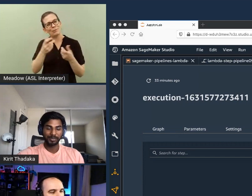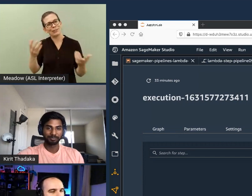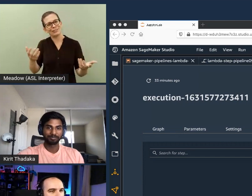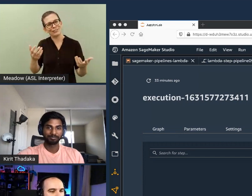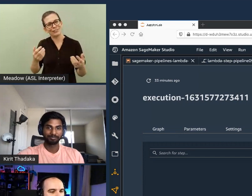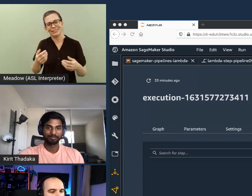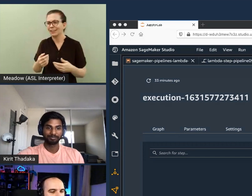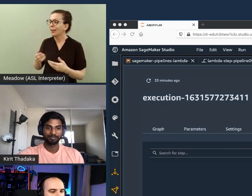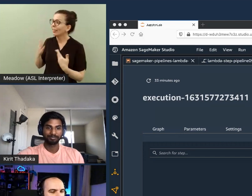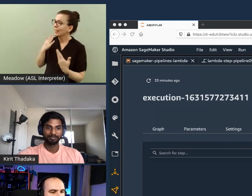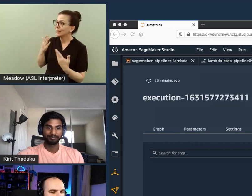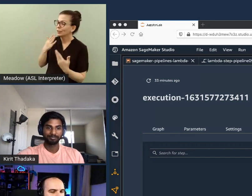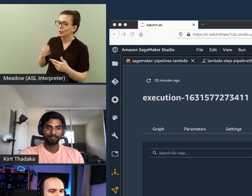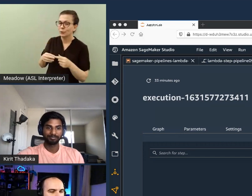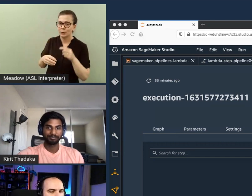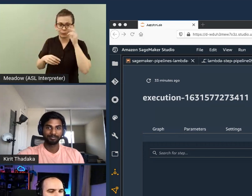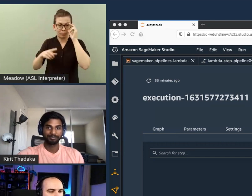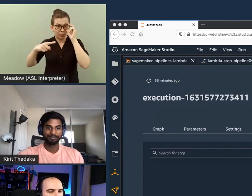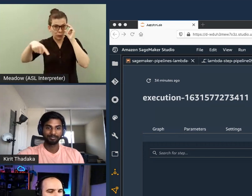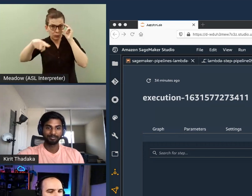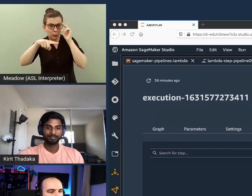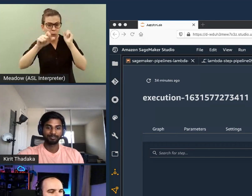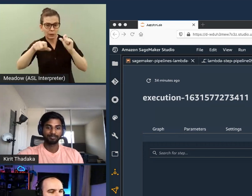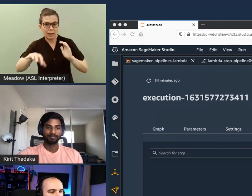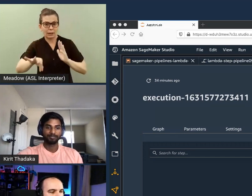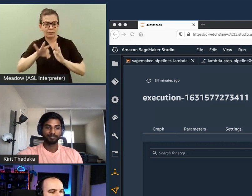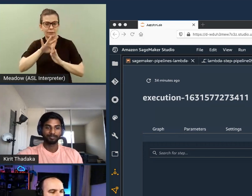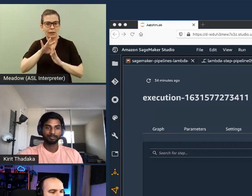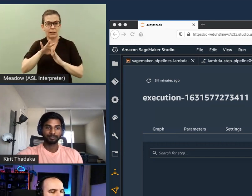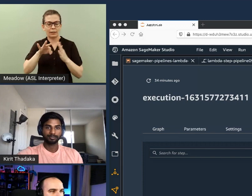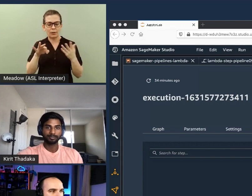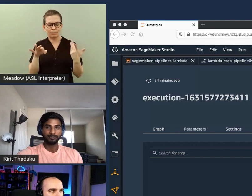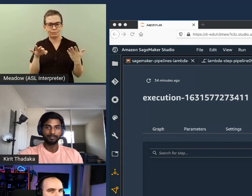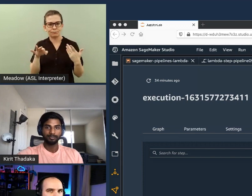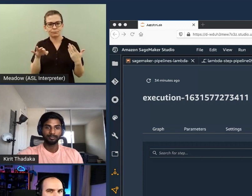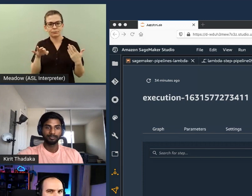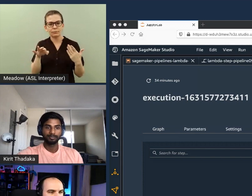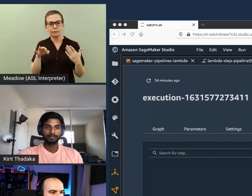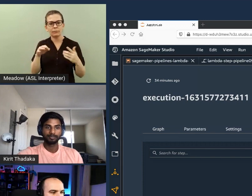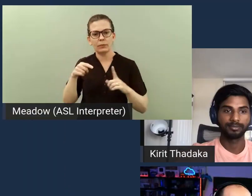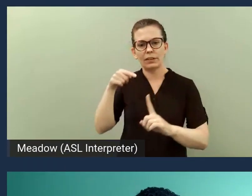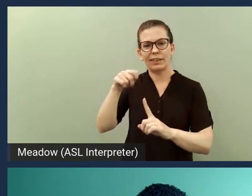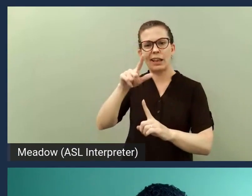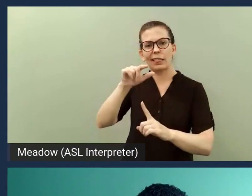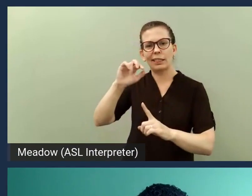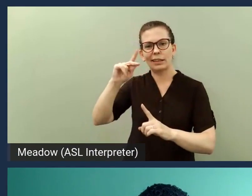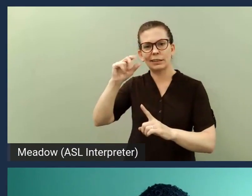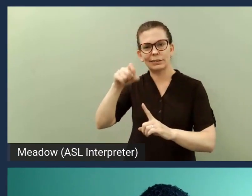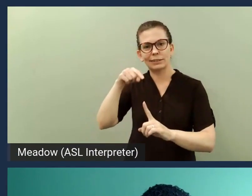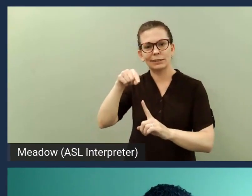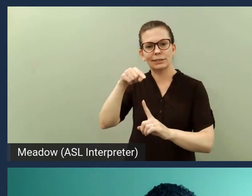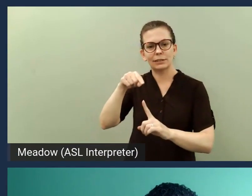Thank you. You all can find the links to all of this in the chat I believe,